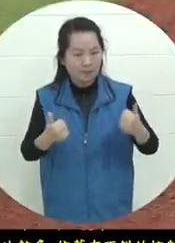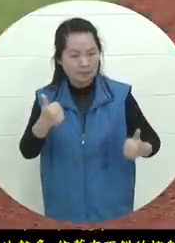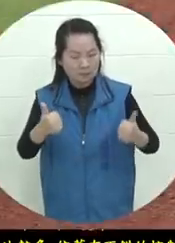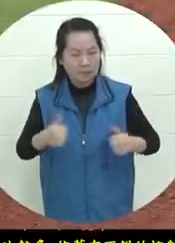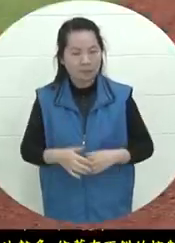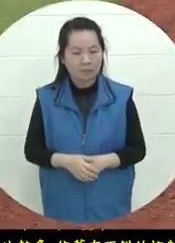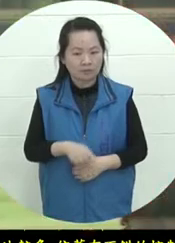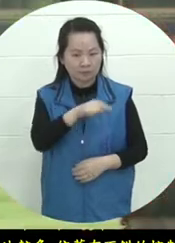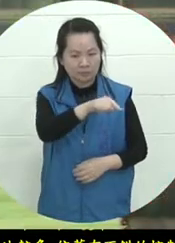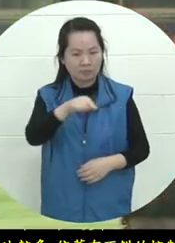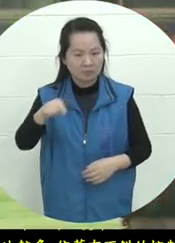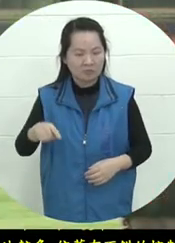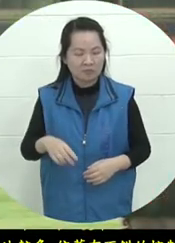The two sides will play more entangled